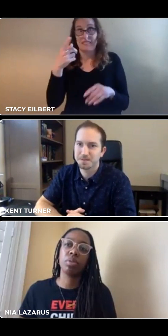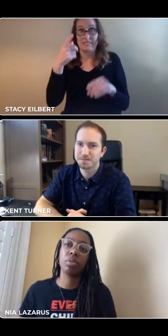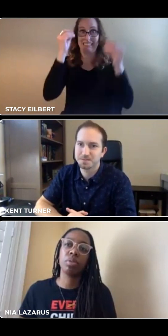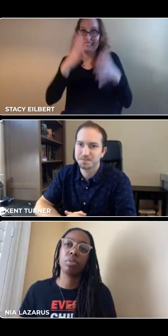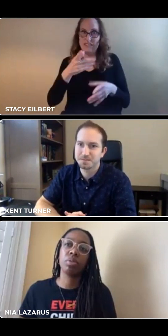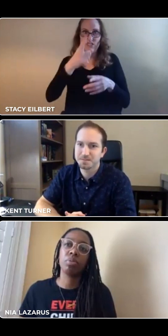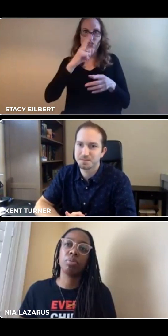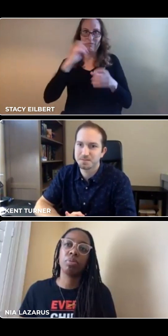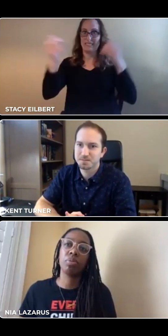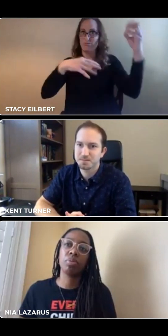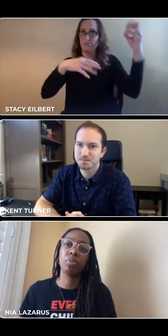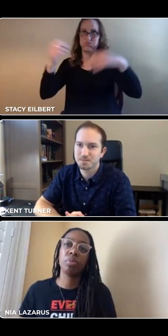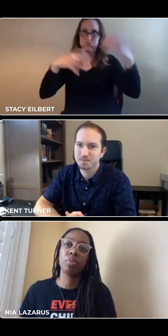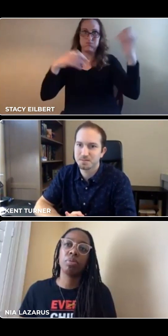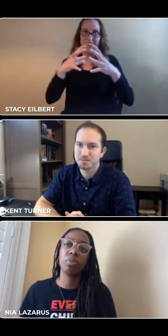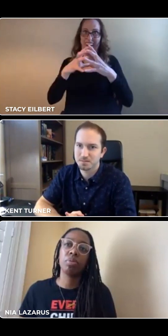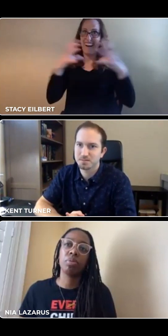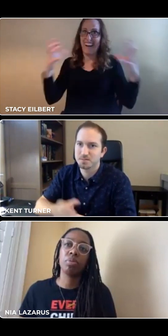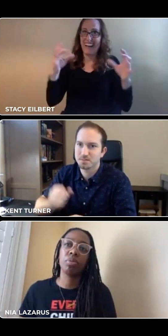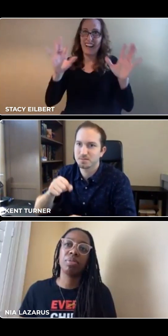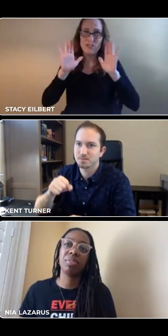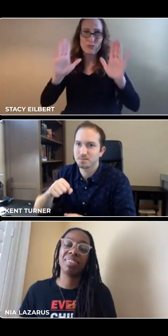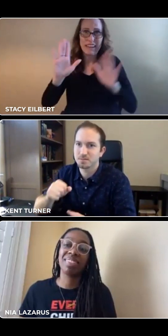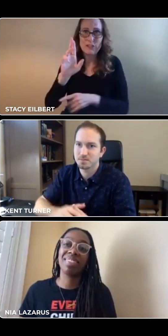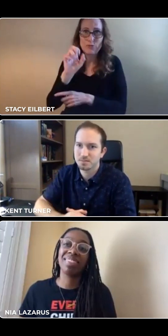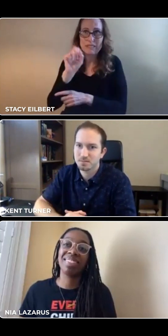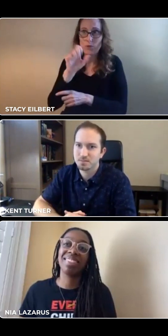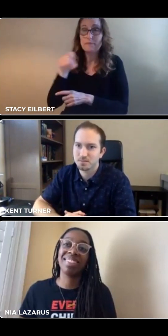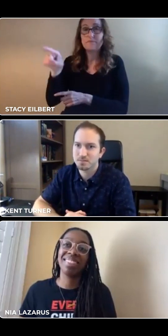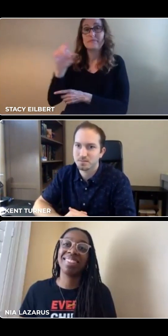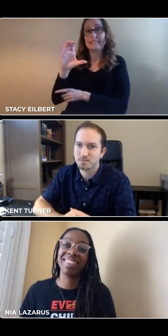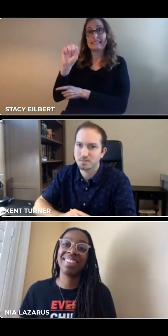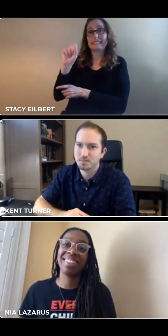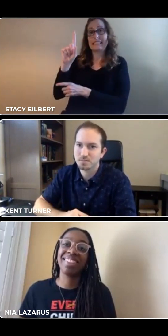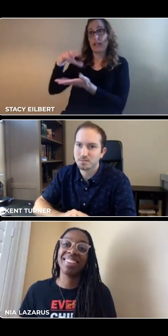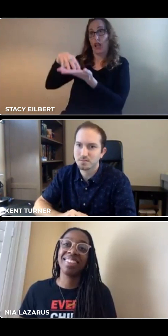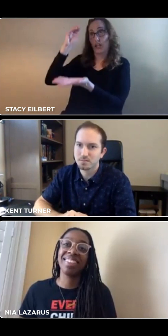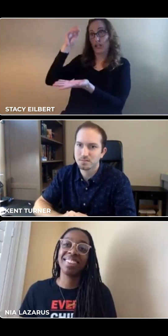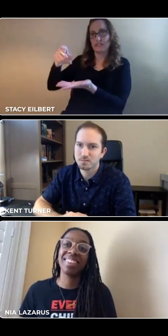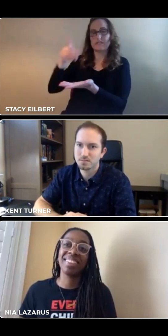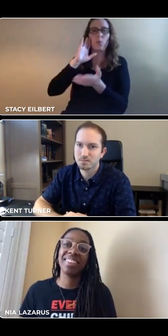That's wonderful! Teachers are pouring in so many great resources here